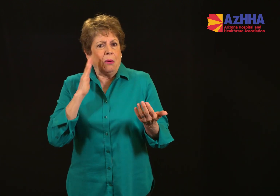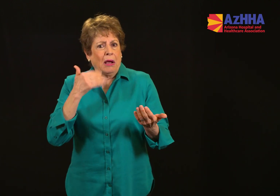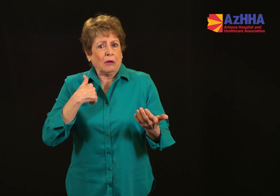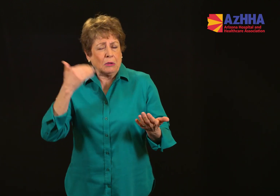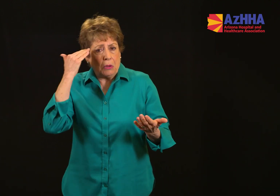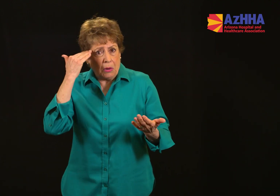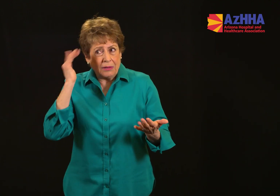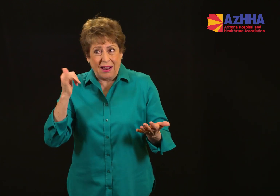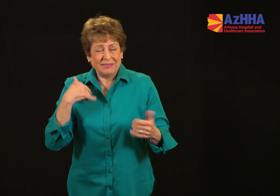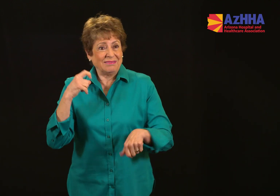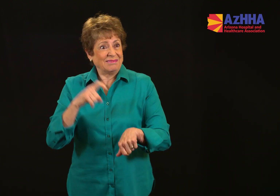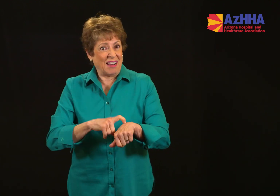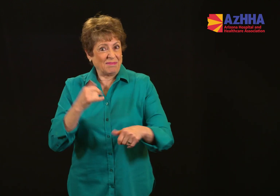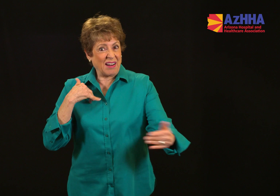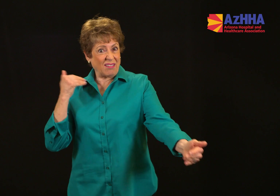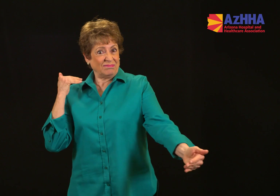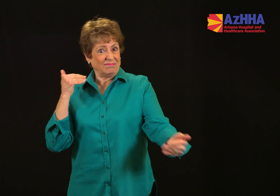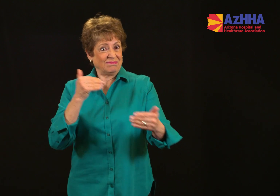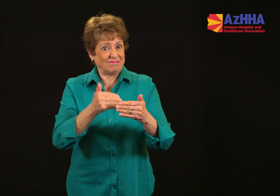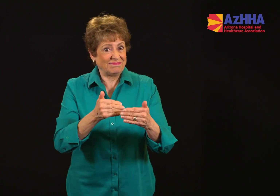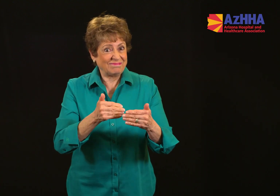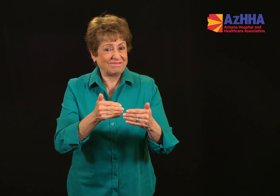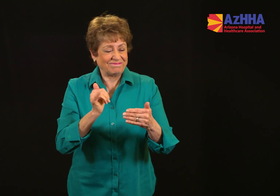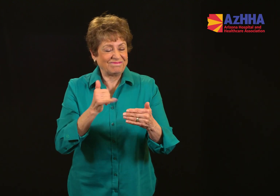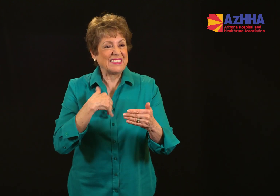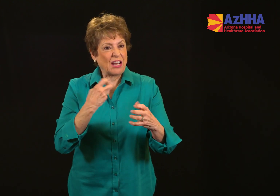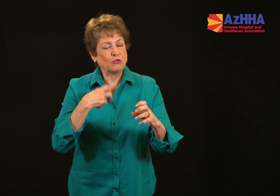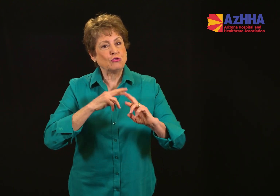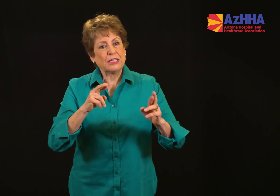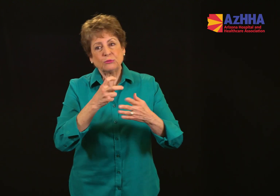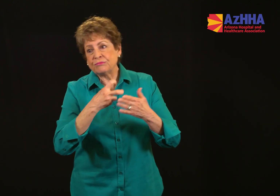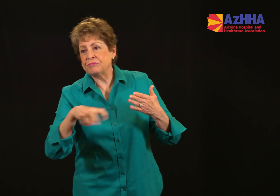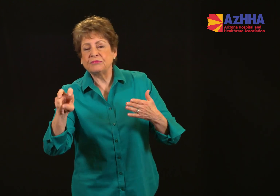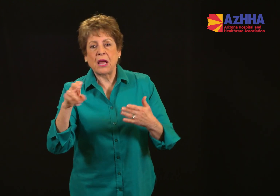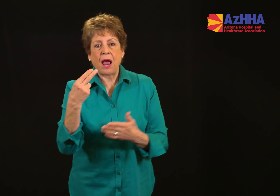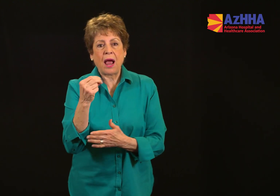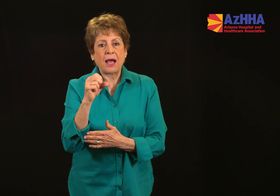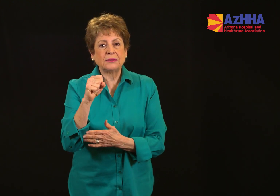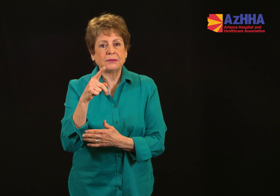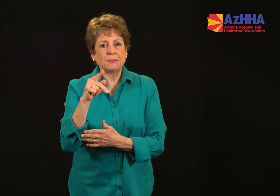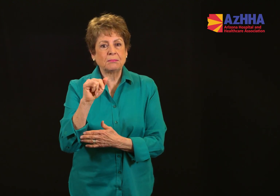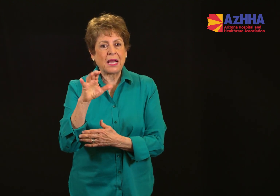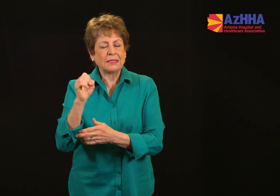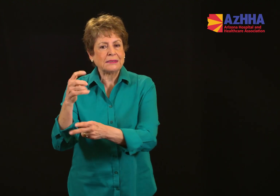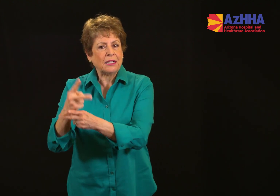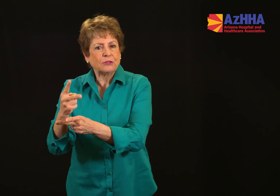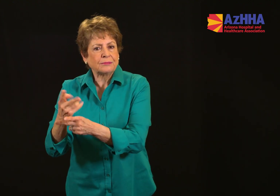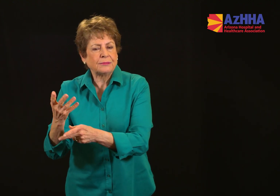How will I know when the time has arrived for me to consider entering hospice?